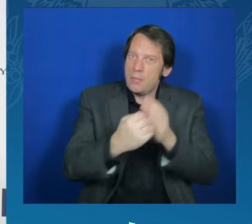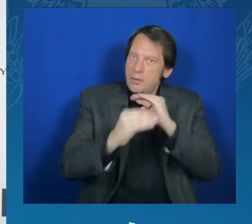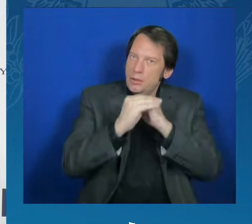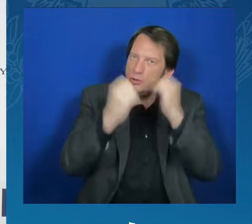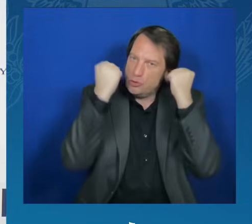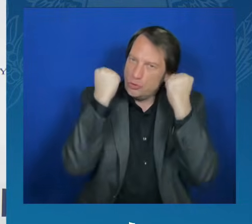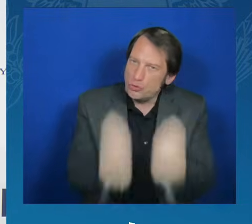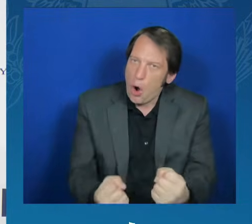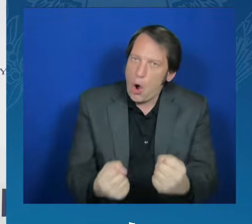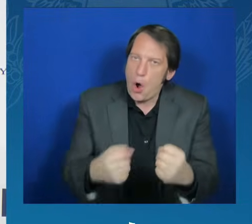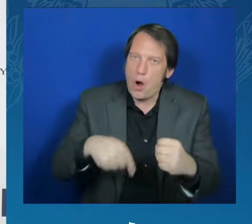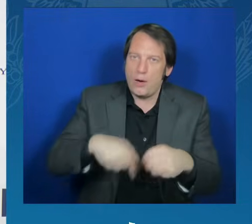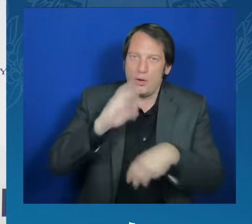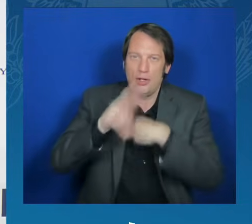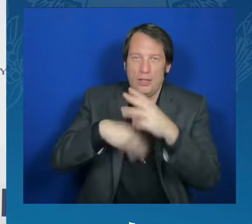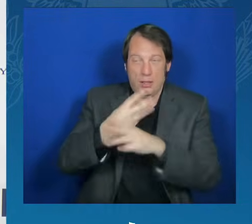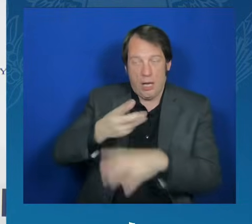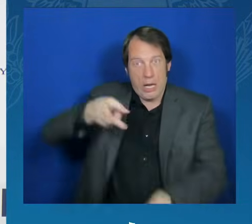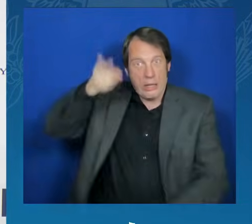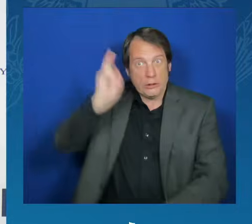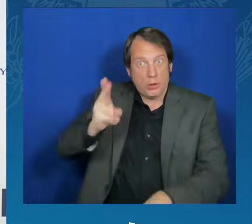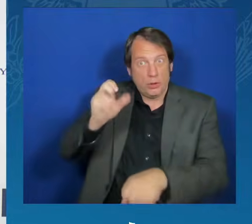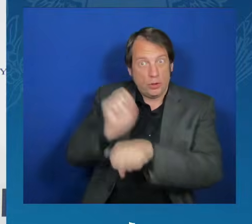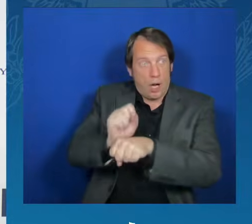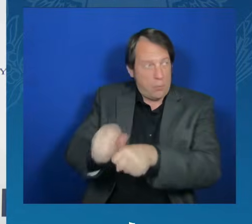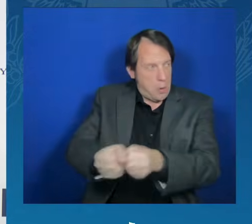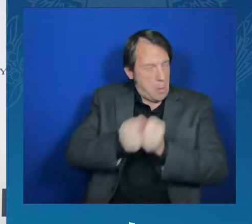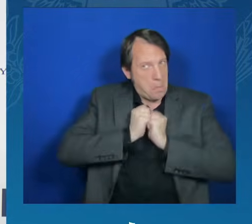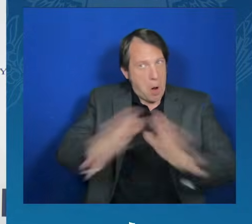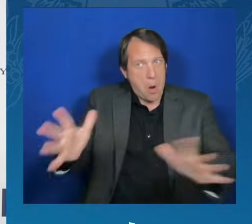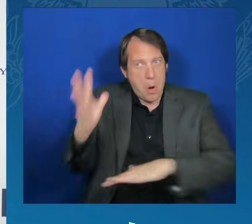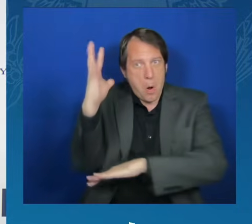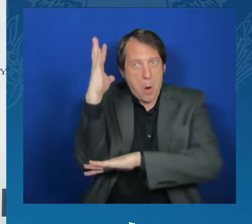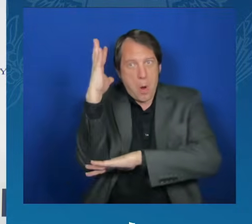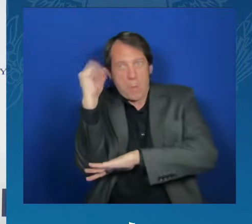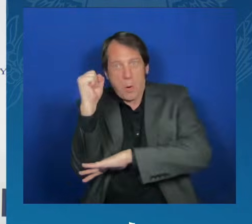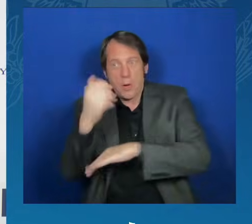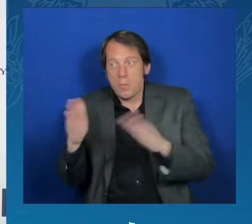And over the past three years, backed by this strong track record at home,